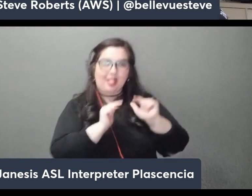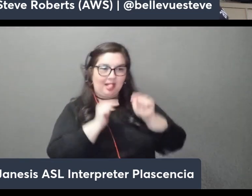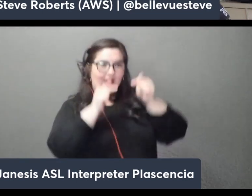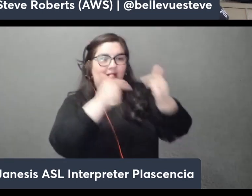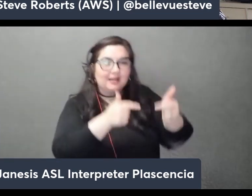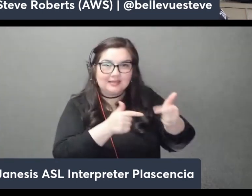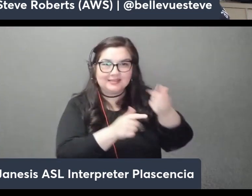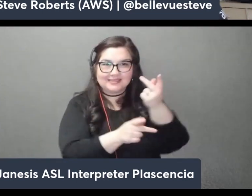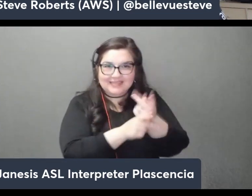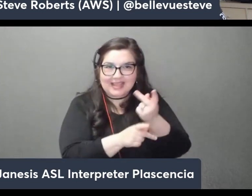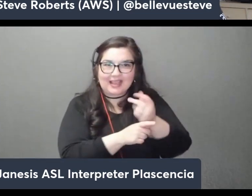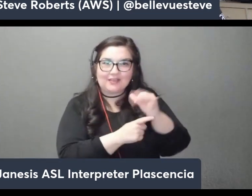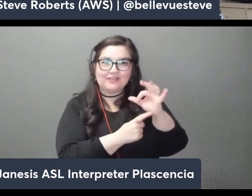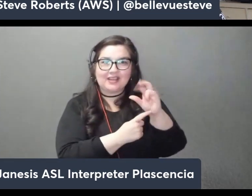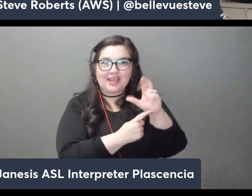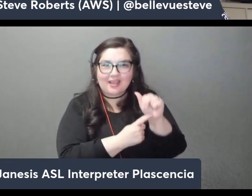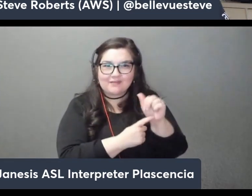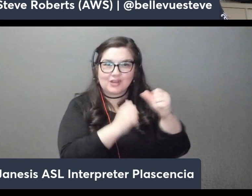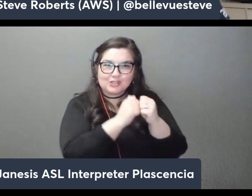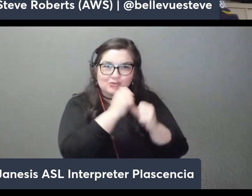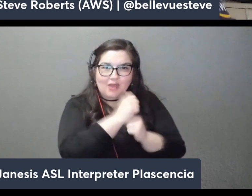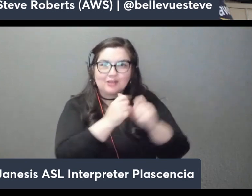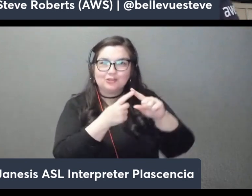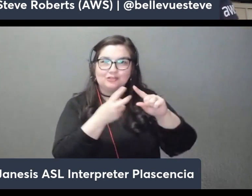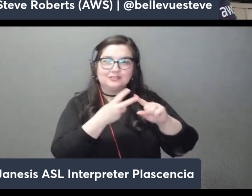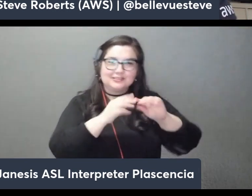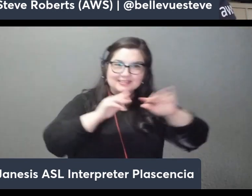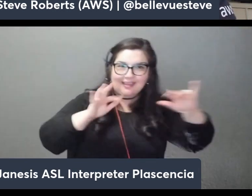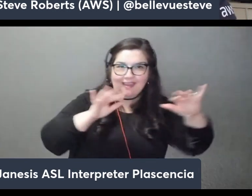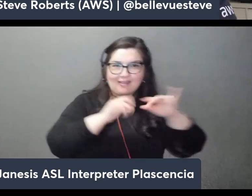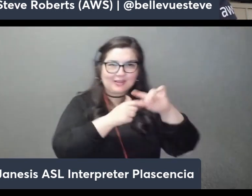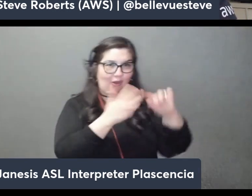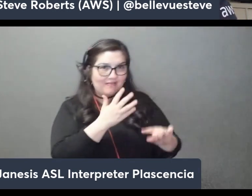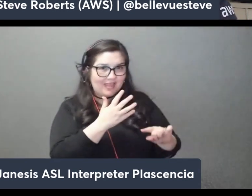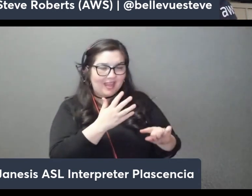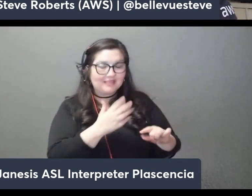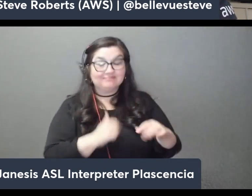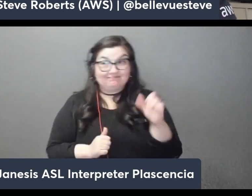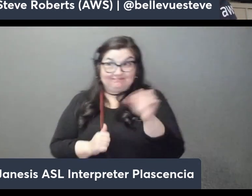the scaling, et cetera, et cetera. Exactly, and that's exactly the purpose,